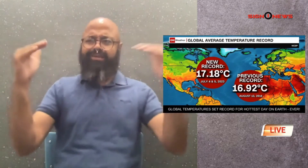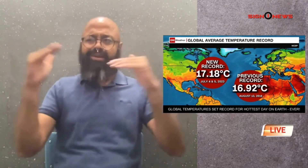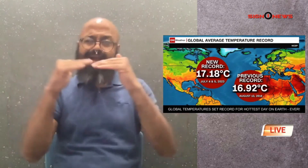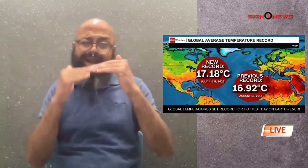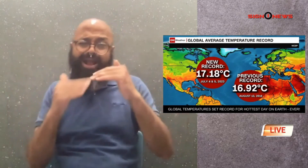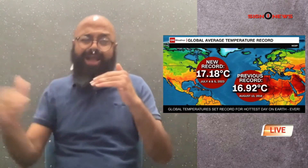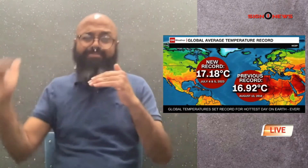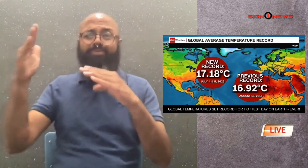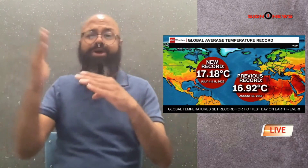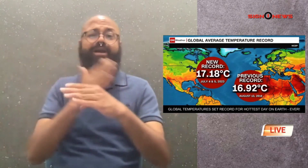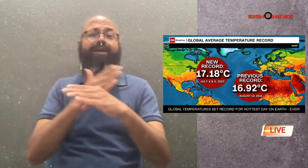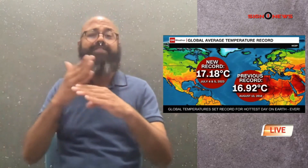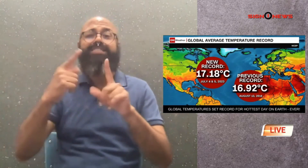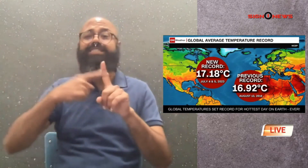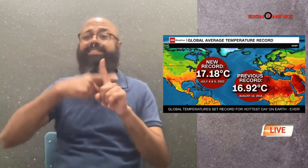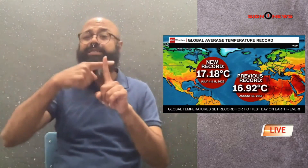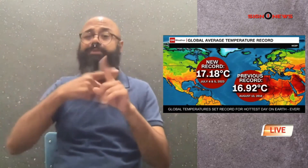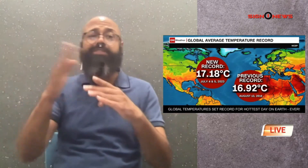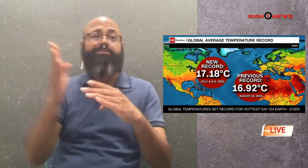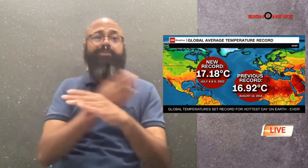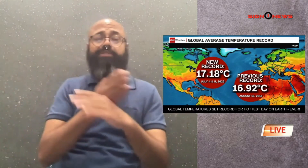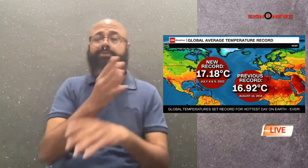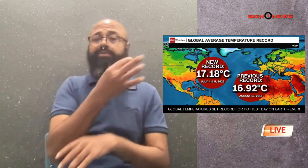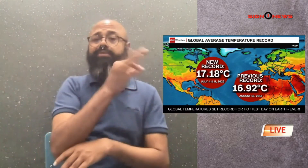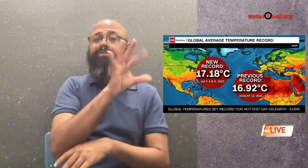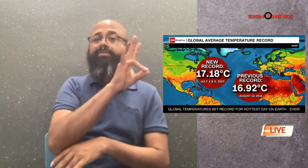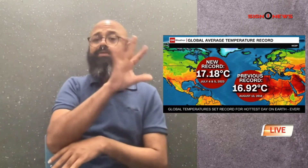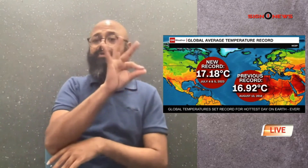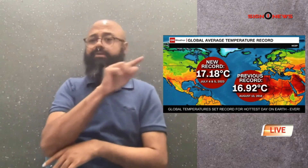average temperature between 1979 and 2000.